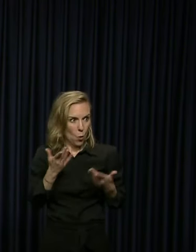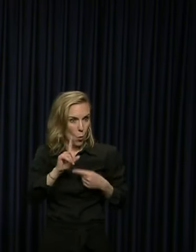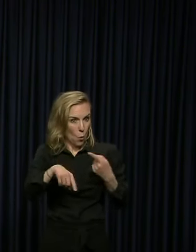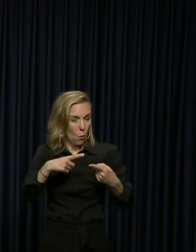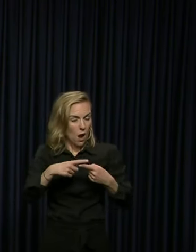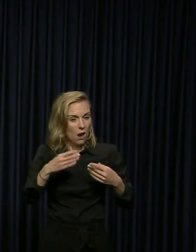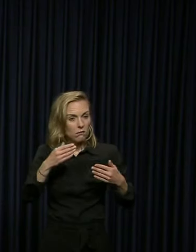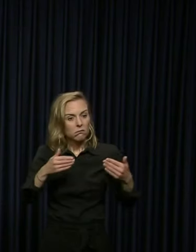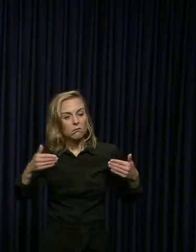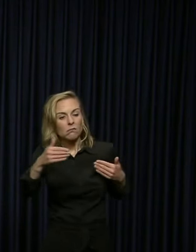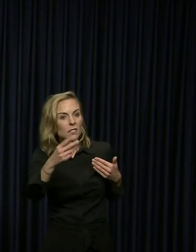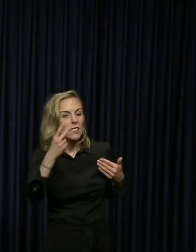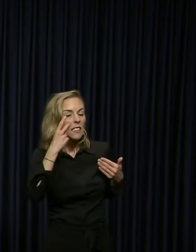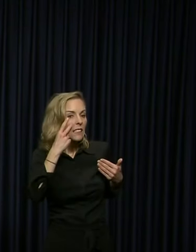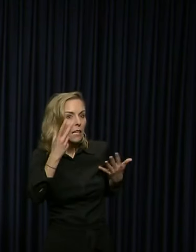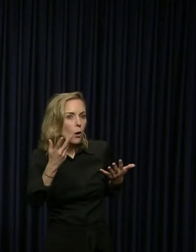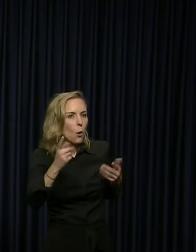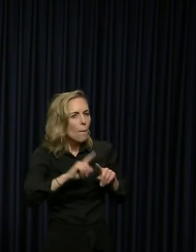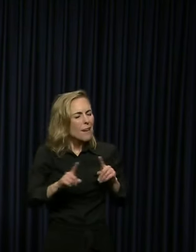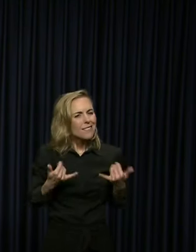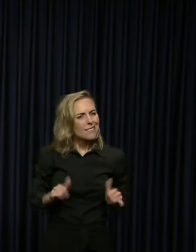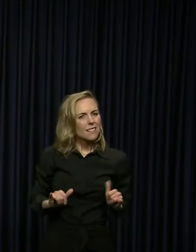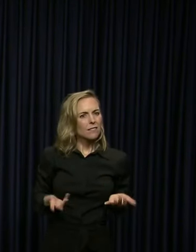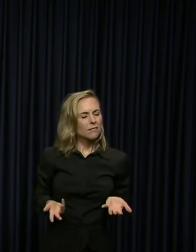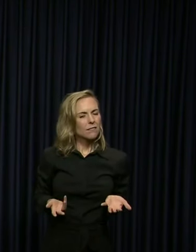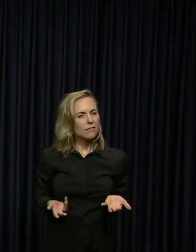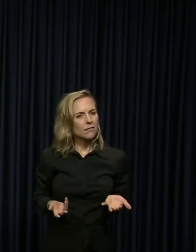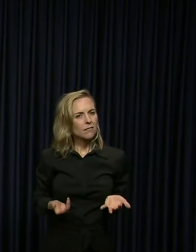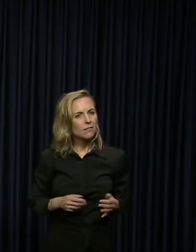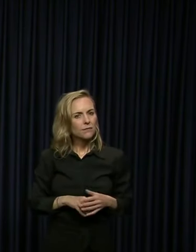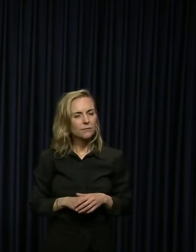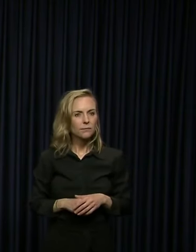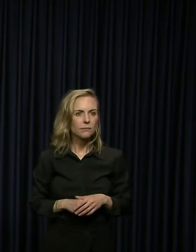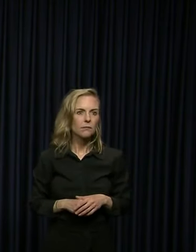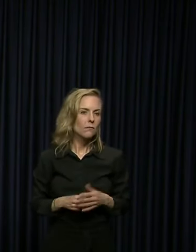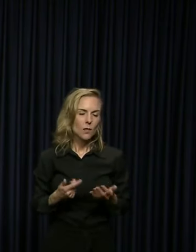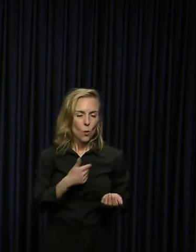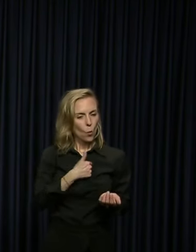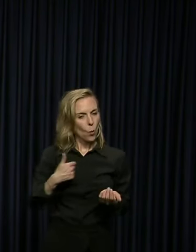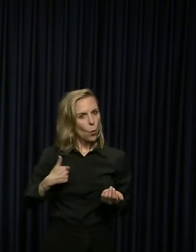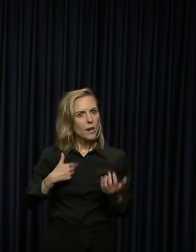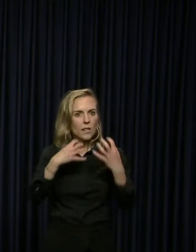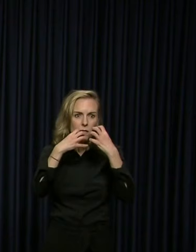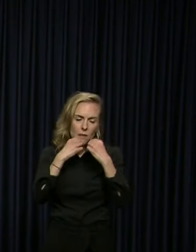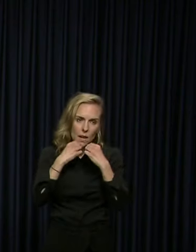MORE THAN ONE PERSON. I MEAN, THEY ARE -- WE'VE GOT